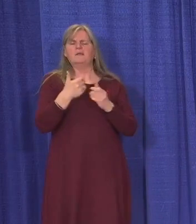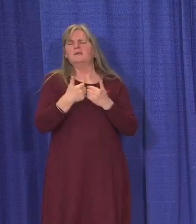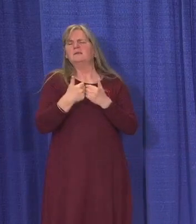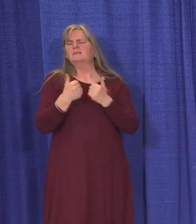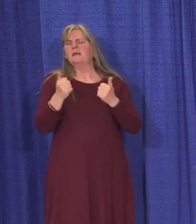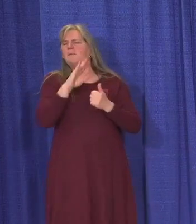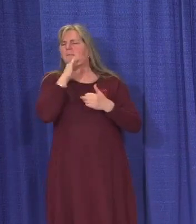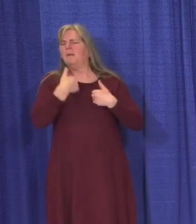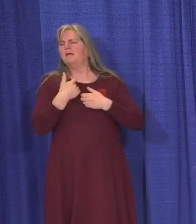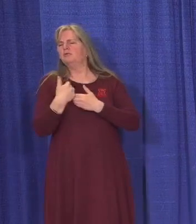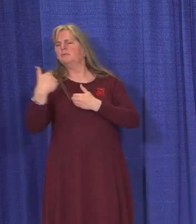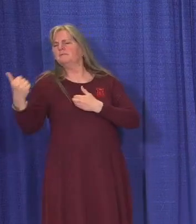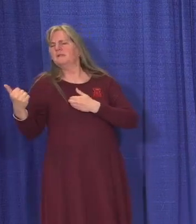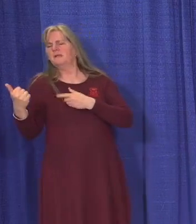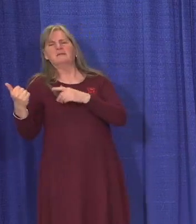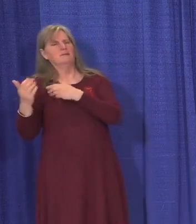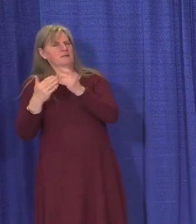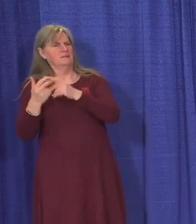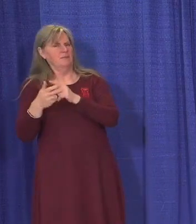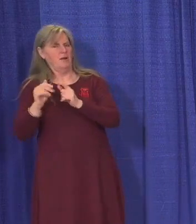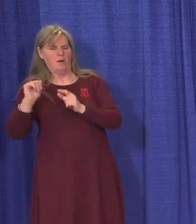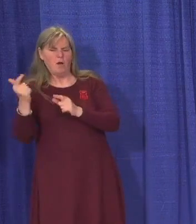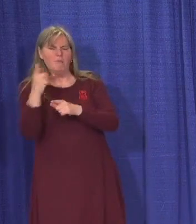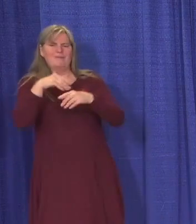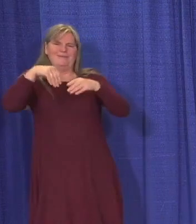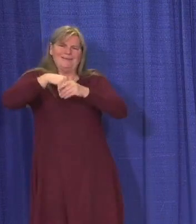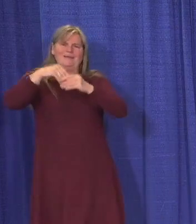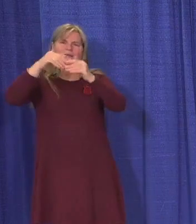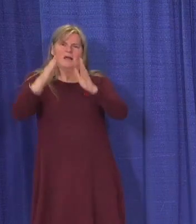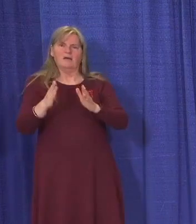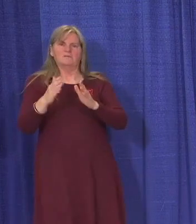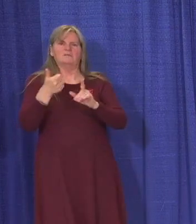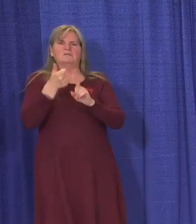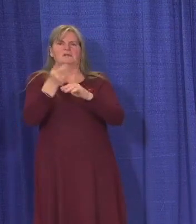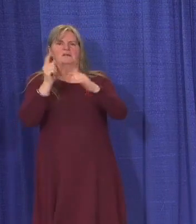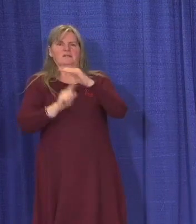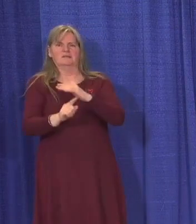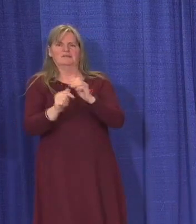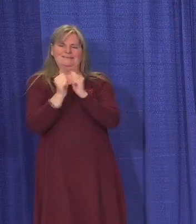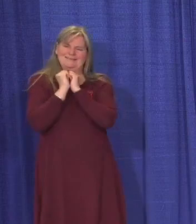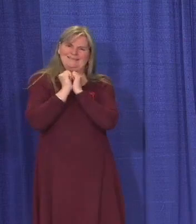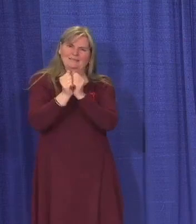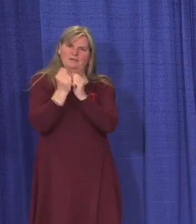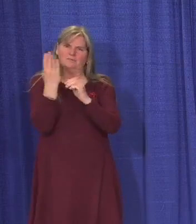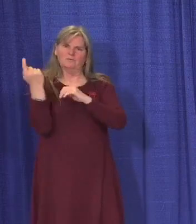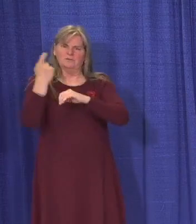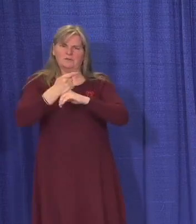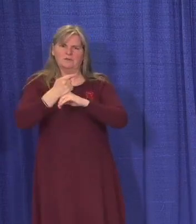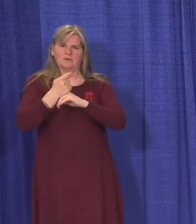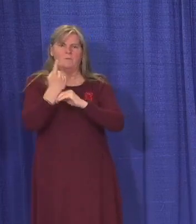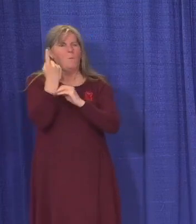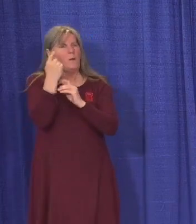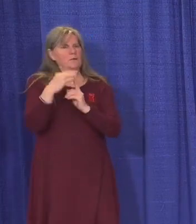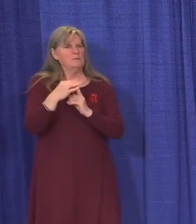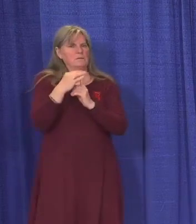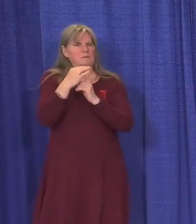shared space were all household members will also be required to self isolate.